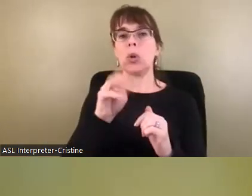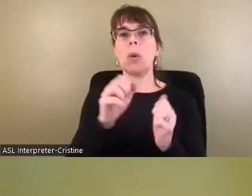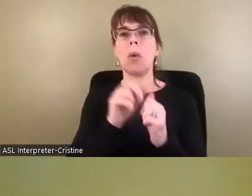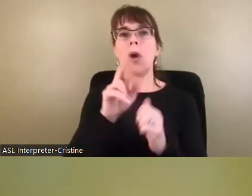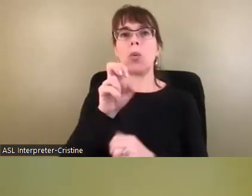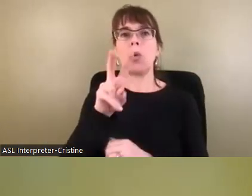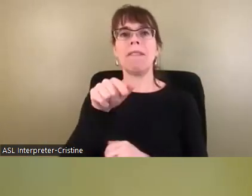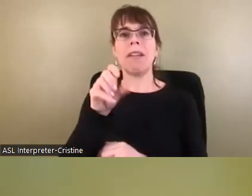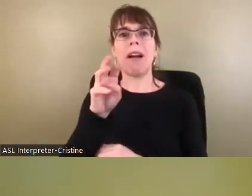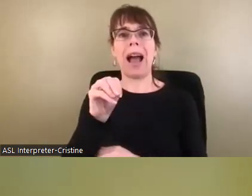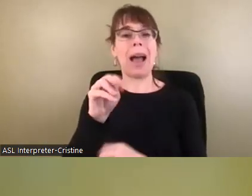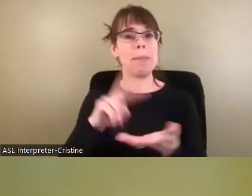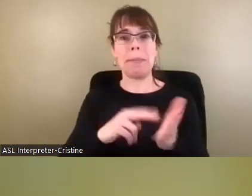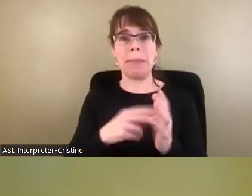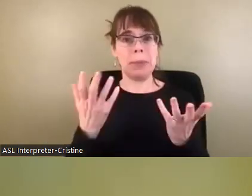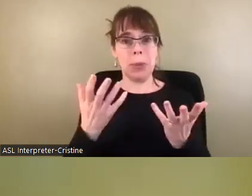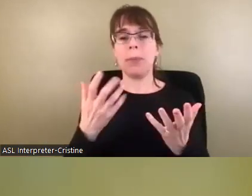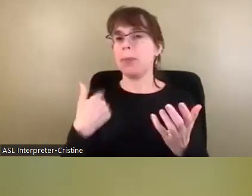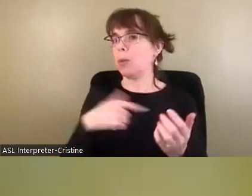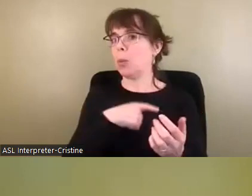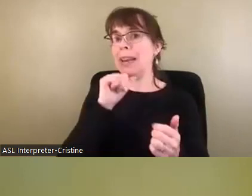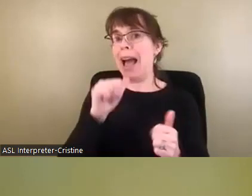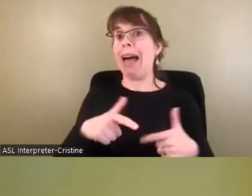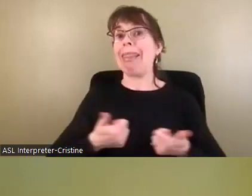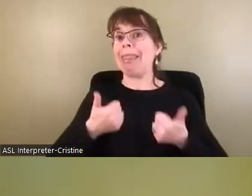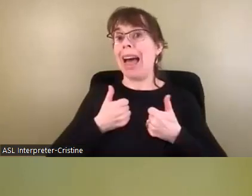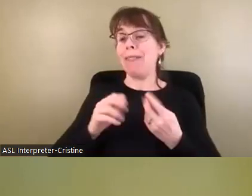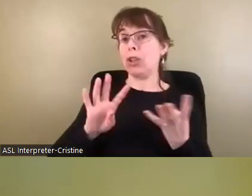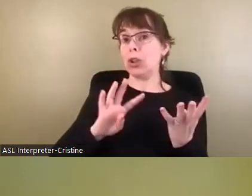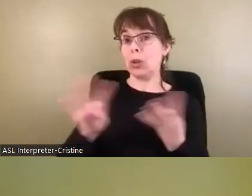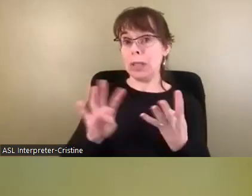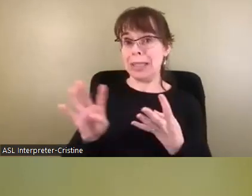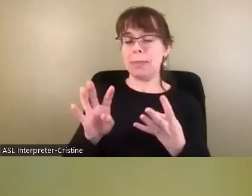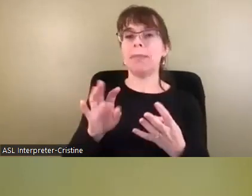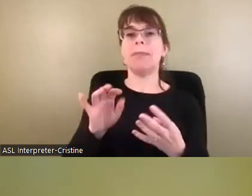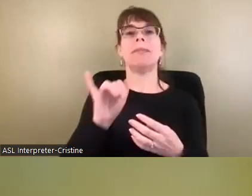that that means that we are not live streaming, that rev.com just supports our captioning.